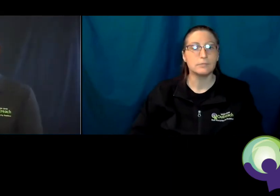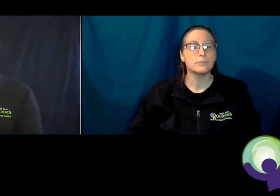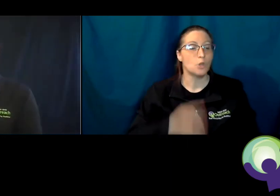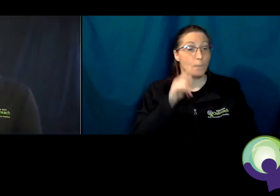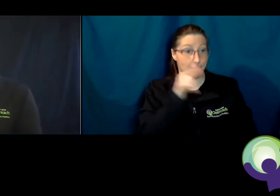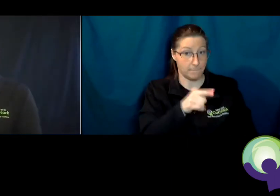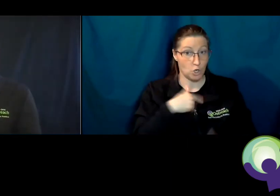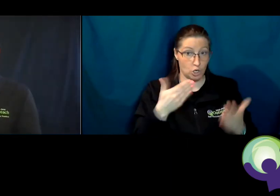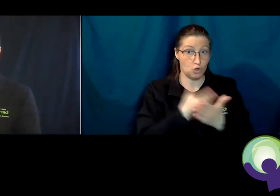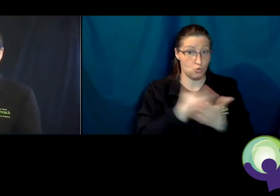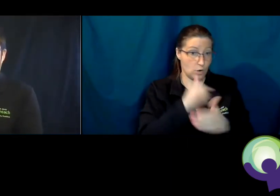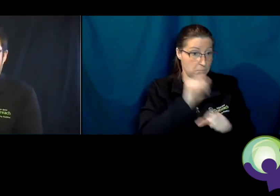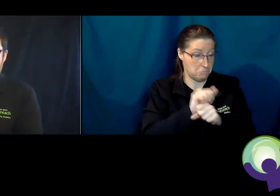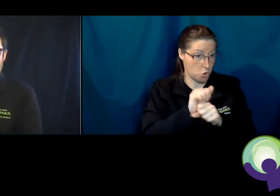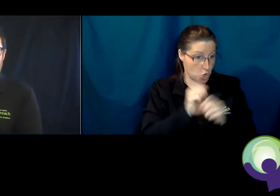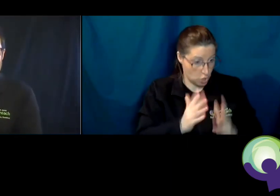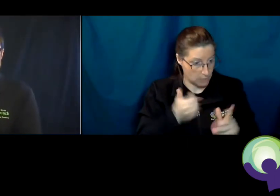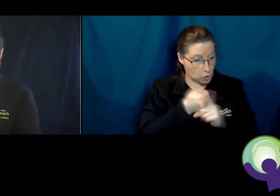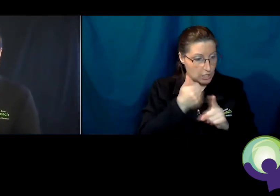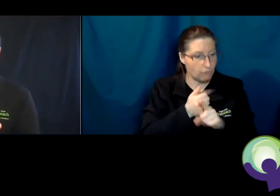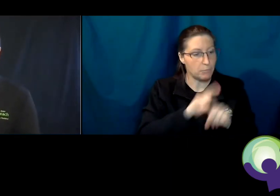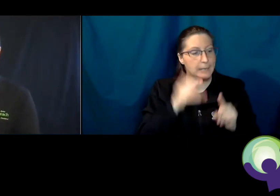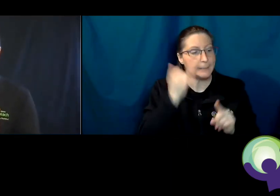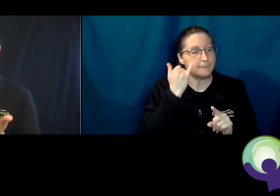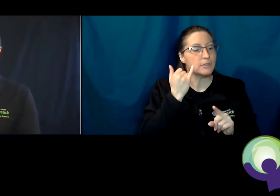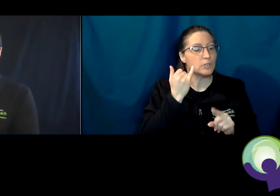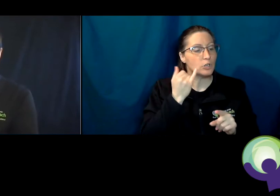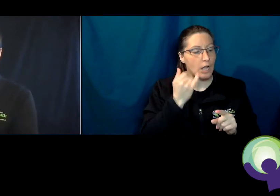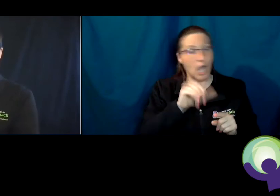working for a Kwik Trip, what would you tell them, as a new employee if they were just